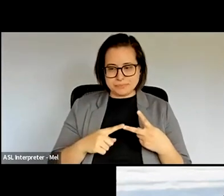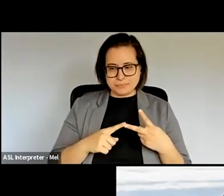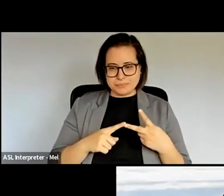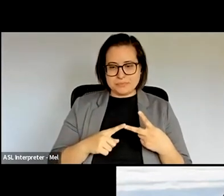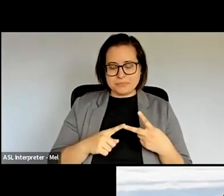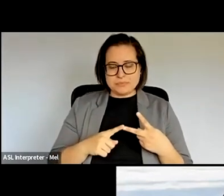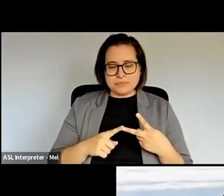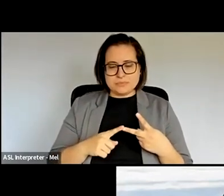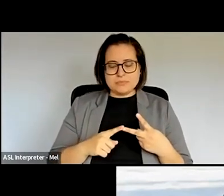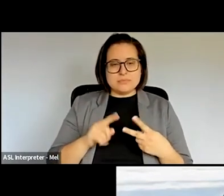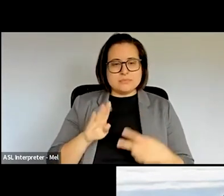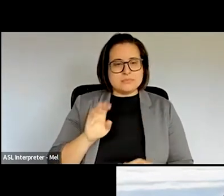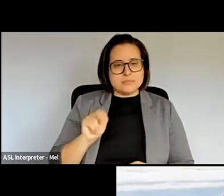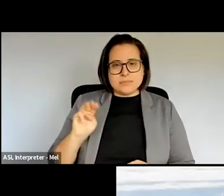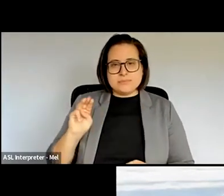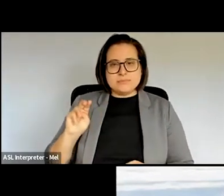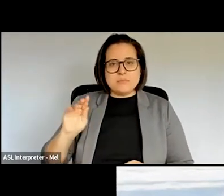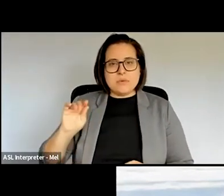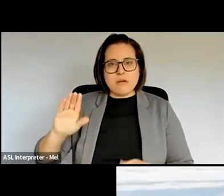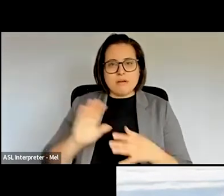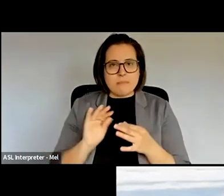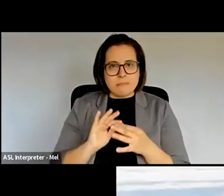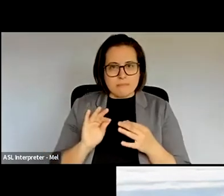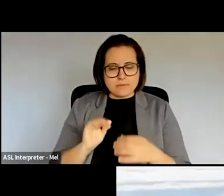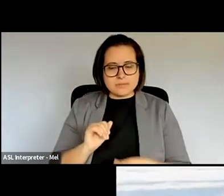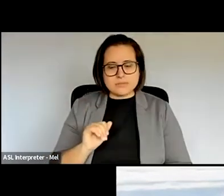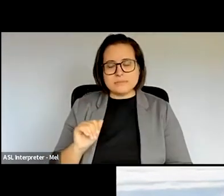Ben and Monica's comments. You know Ben was mentioning like in the early stages of search,